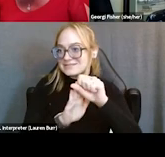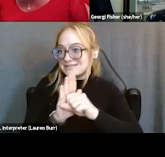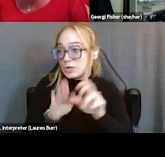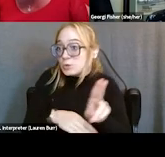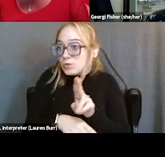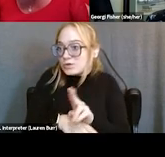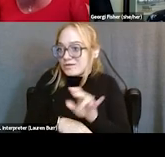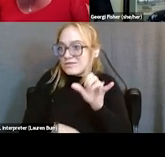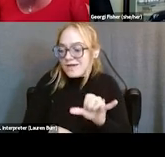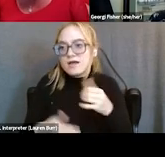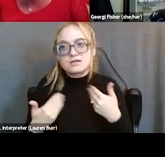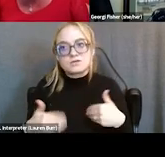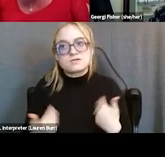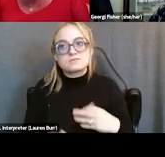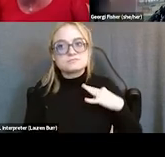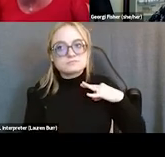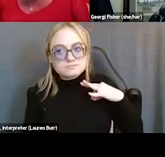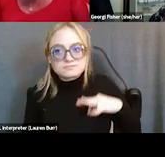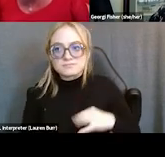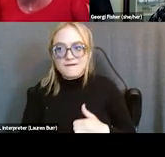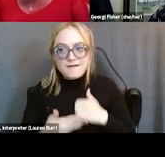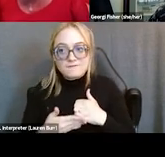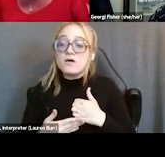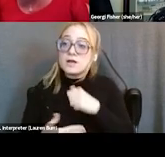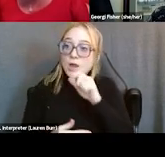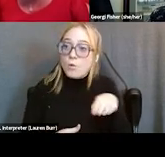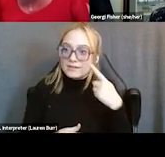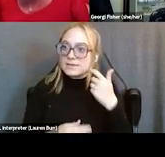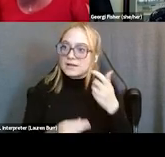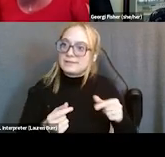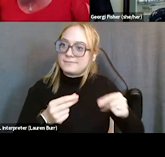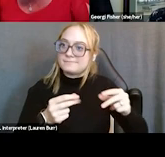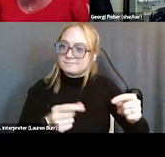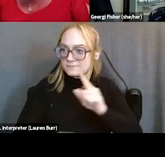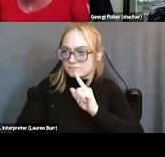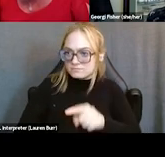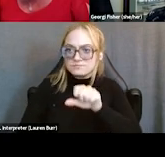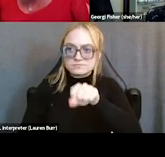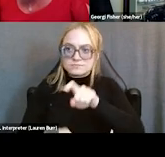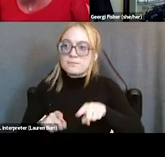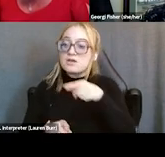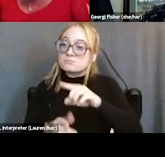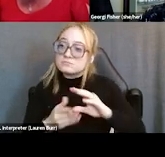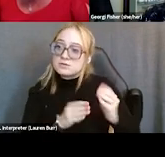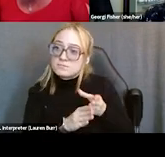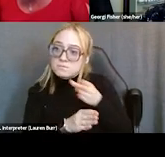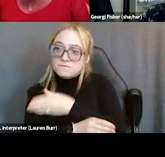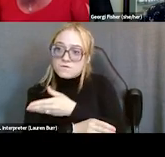You know, not in just making sure A, that the claims sort of move forward and we get through in a timely manner. But as she mentioned earlier, you know,